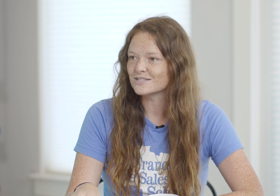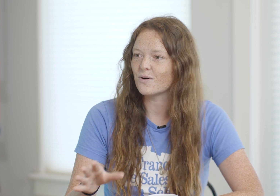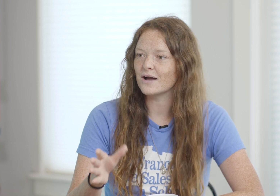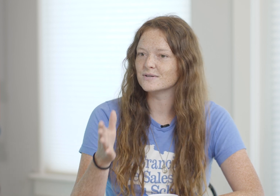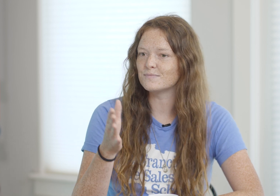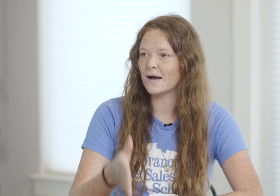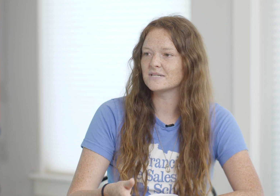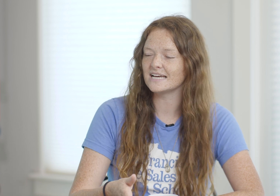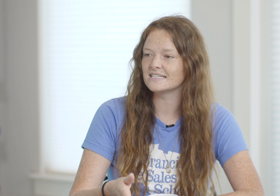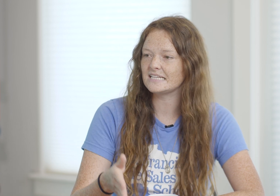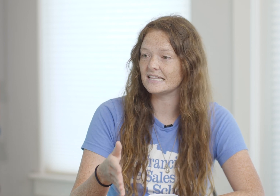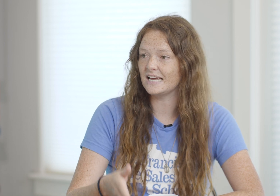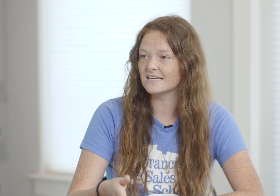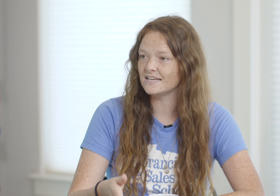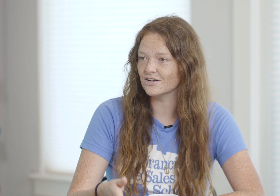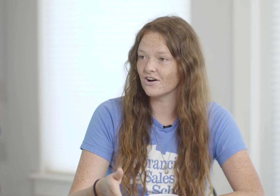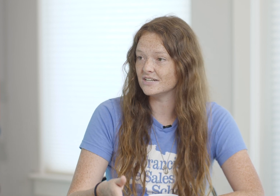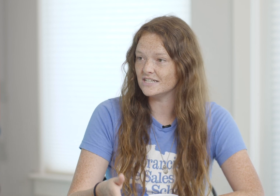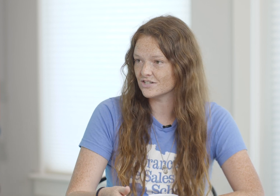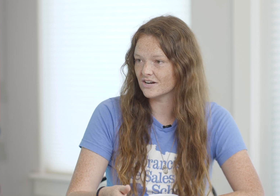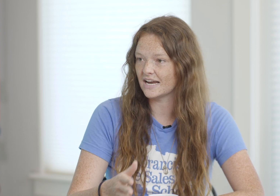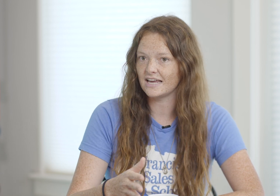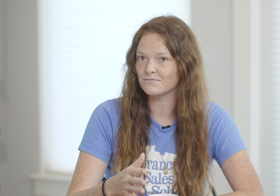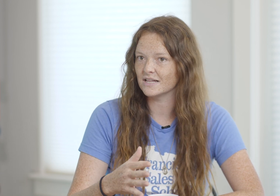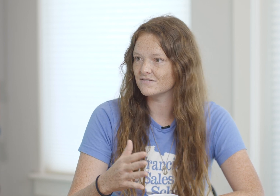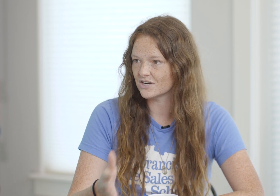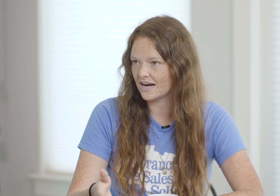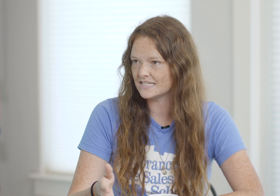So I was baptized at the end of the year on Easter and I gave my life to Christ.